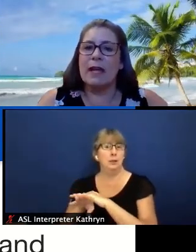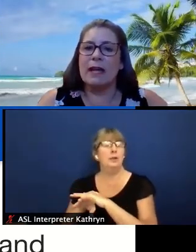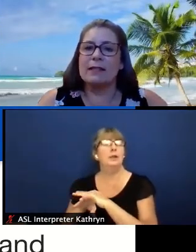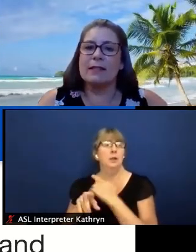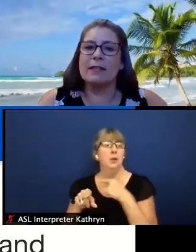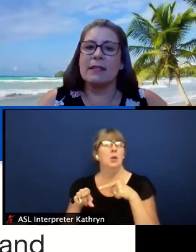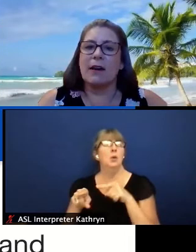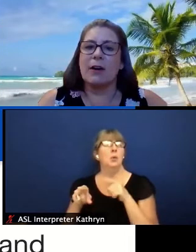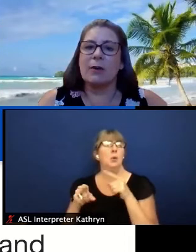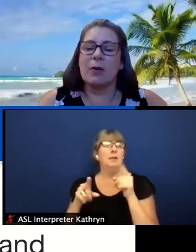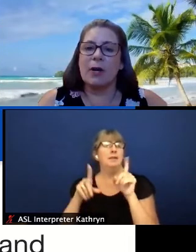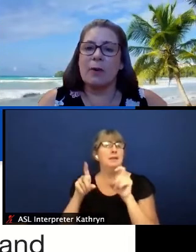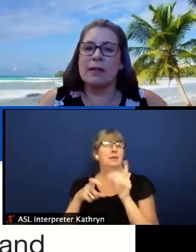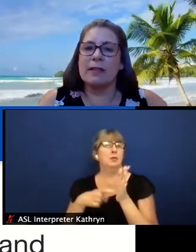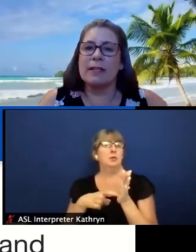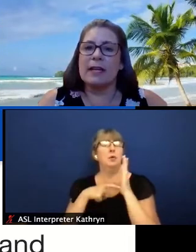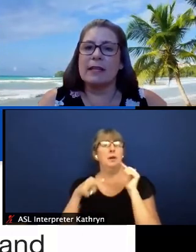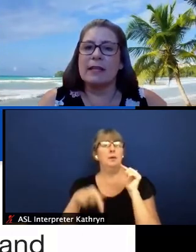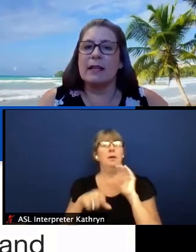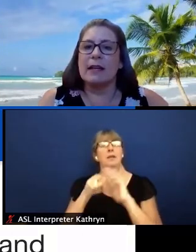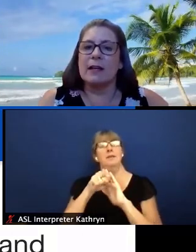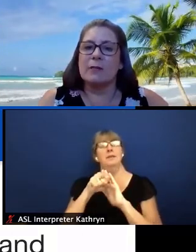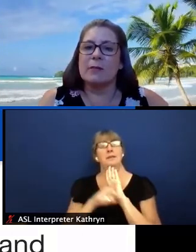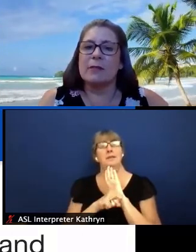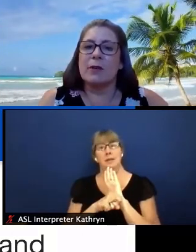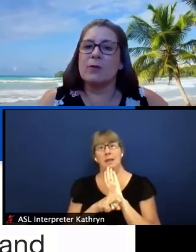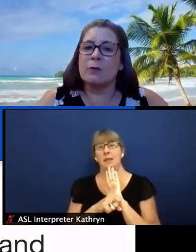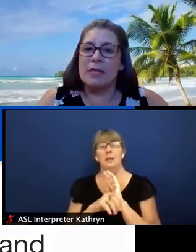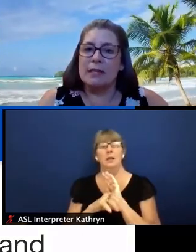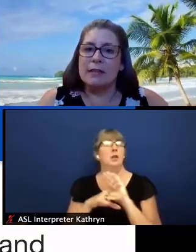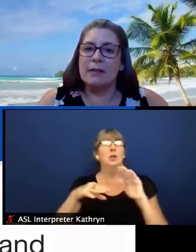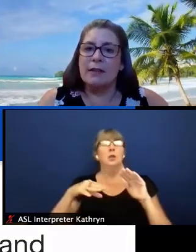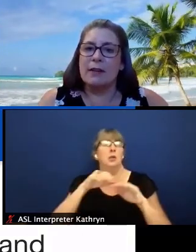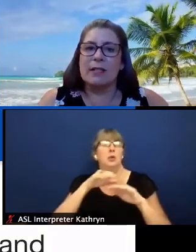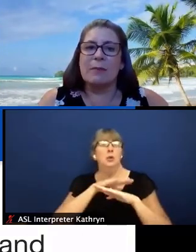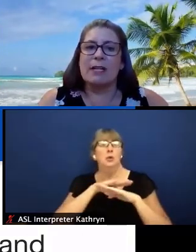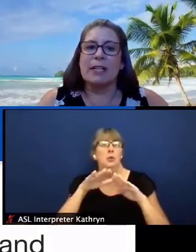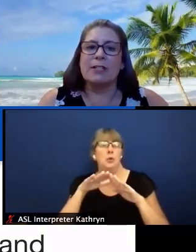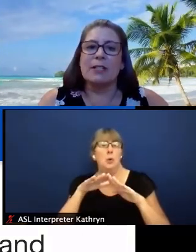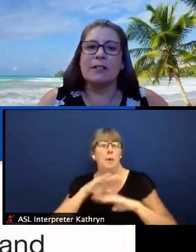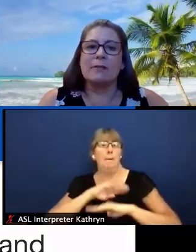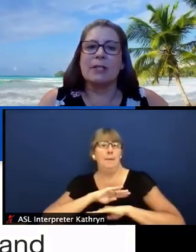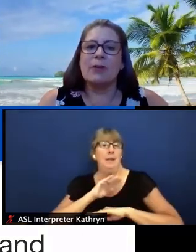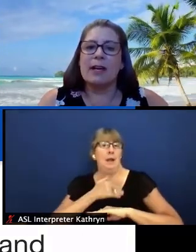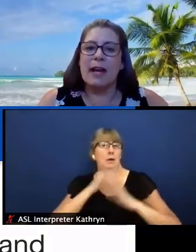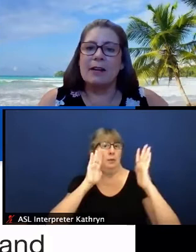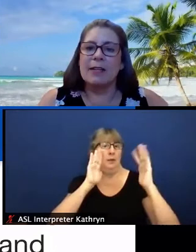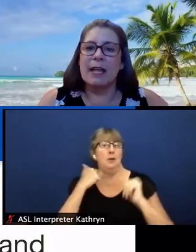tests that are required by the state, don't meet our expectations. We try to advocate,